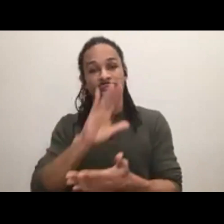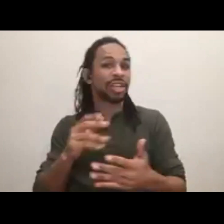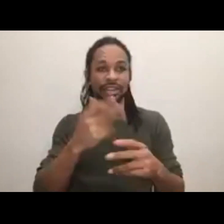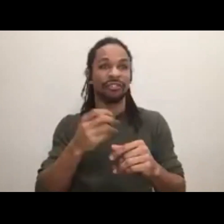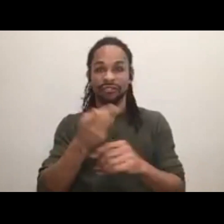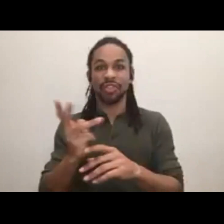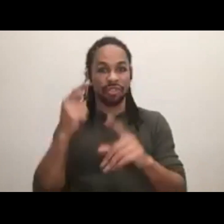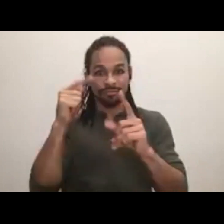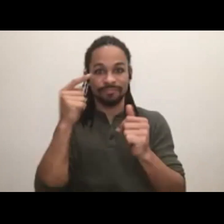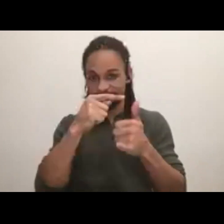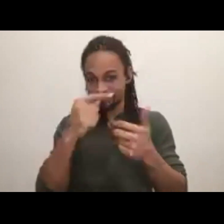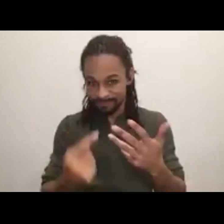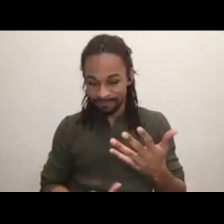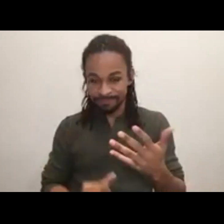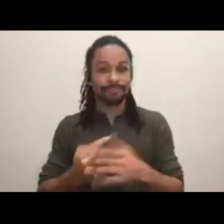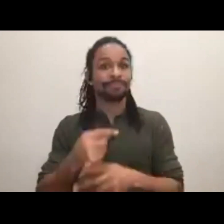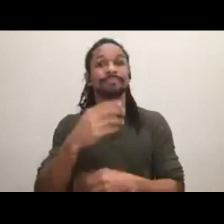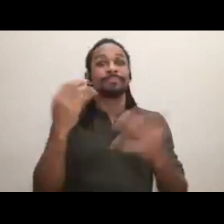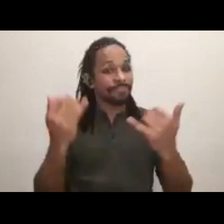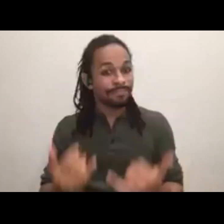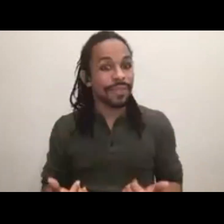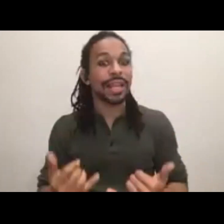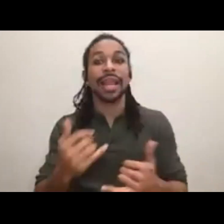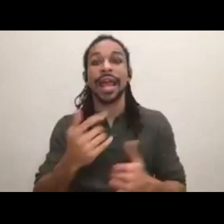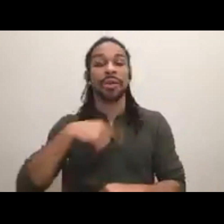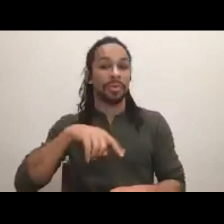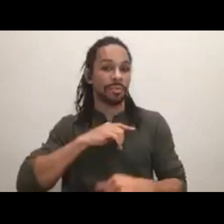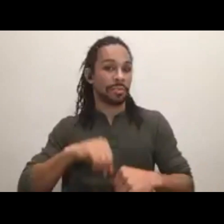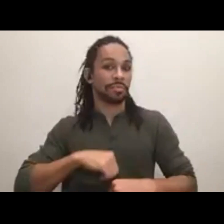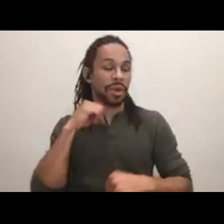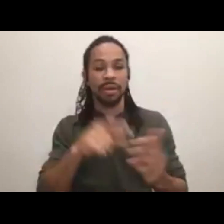multi-year exploration of the poetic potential of image description and is now thrilled to